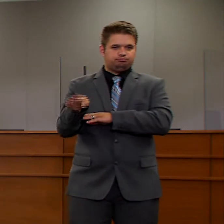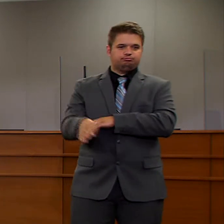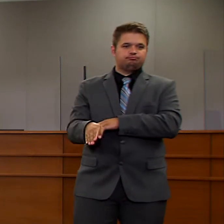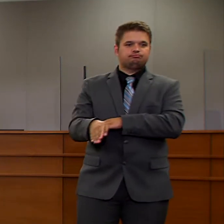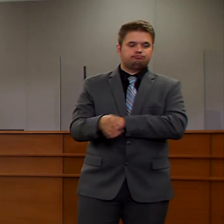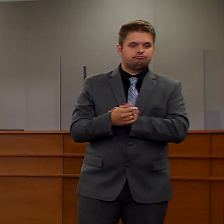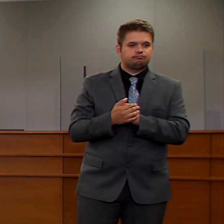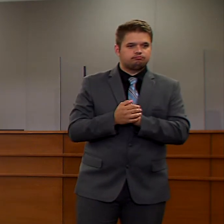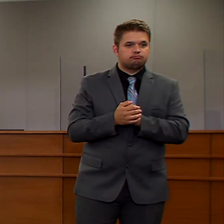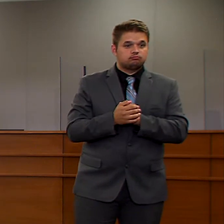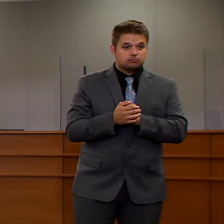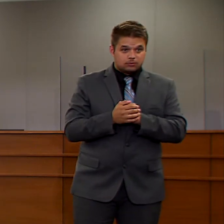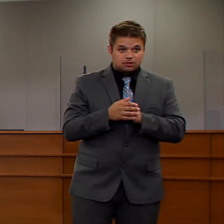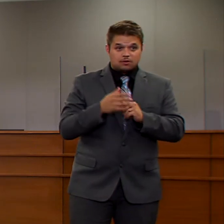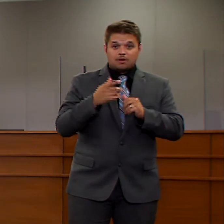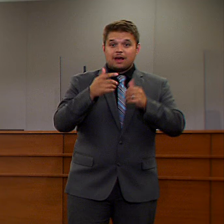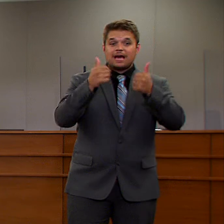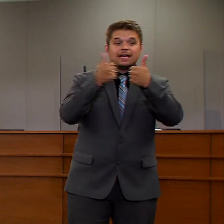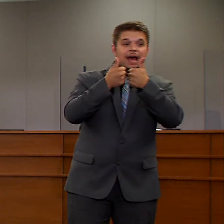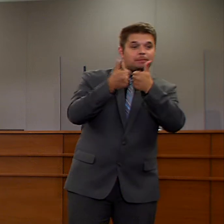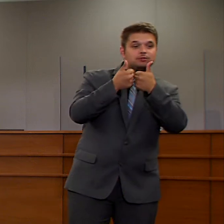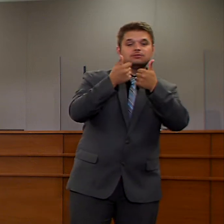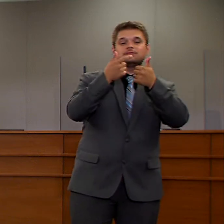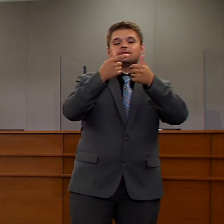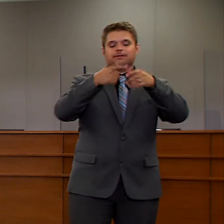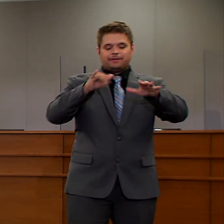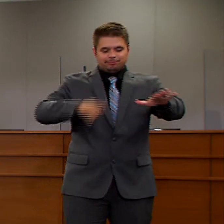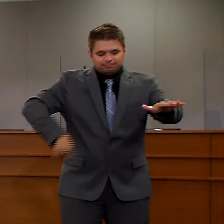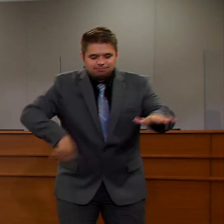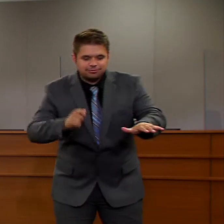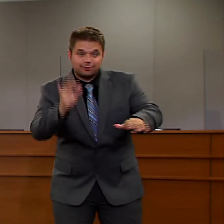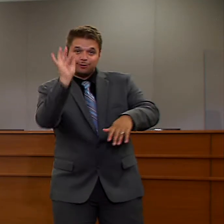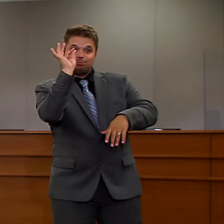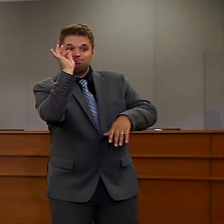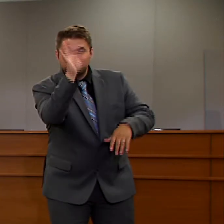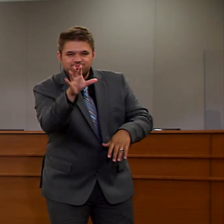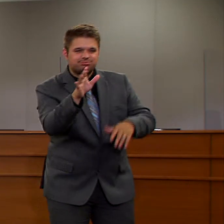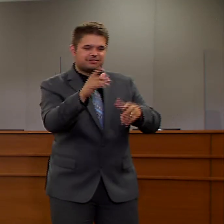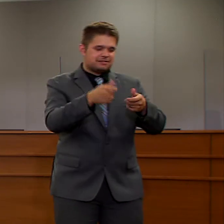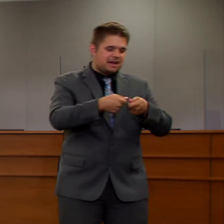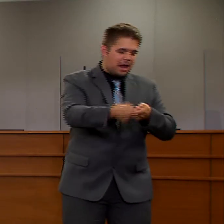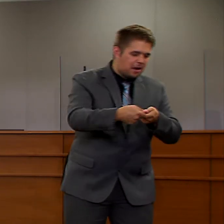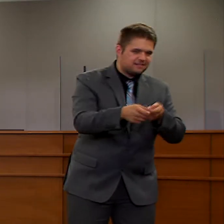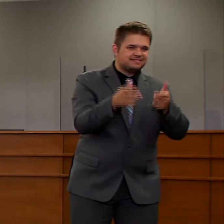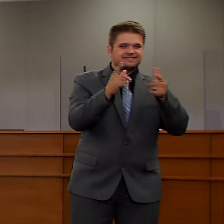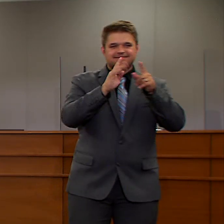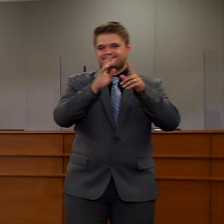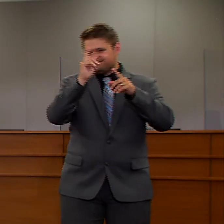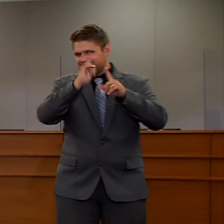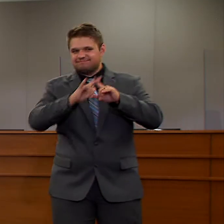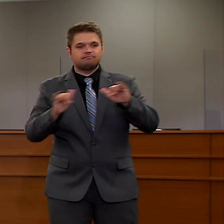Indoor fitness spaces are limited to five guests at a time and this includes gyms, pools,